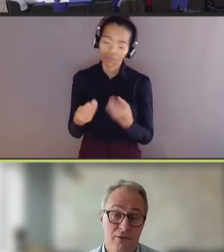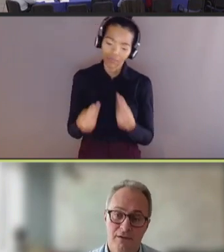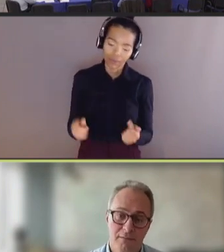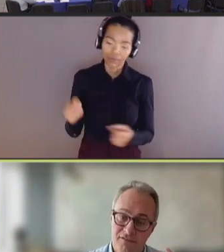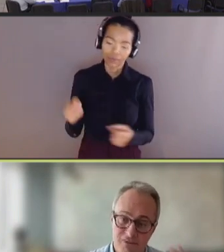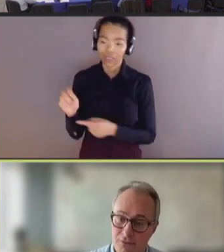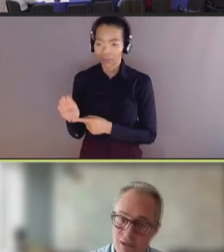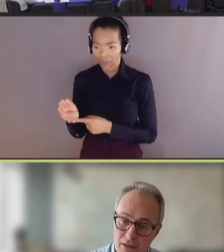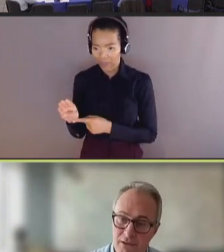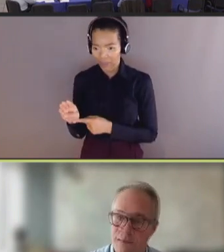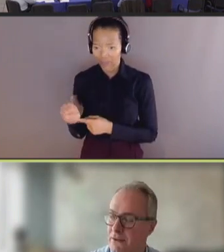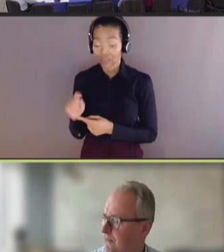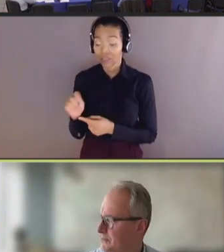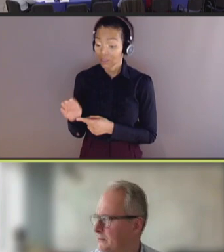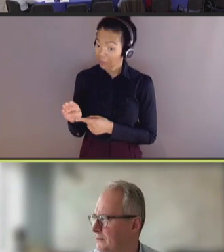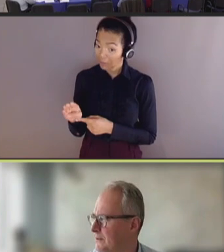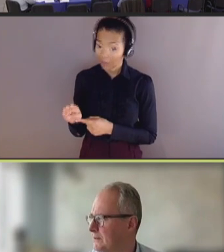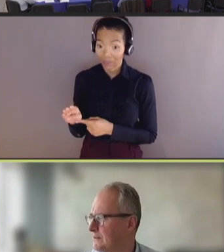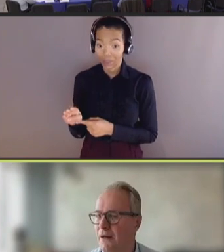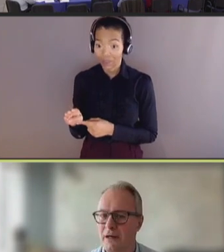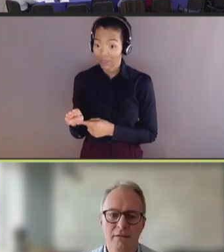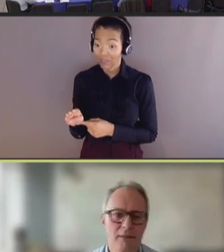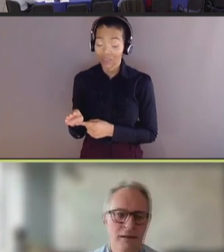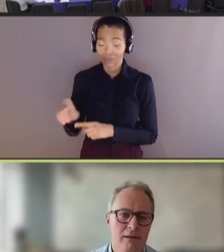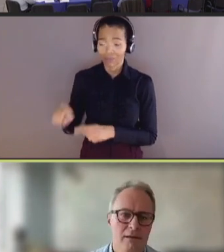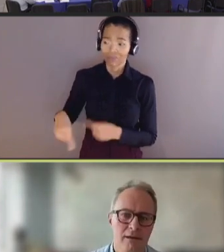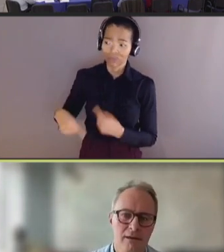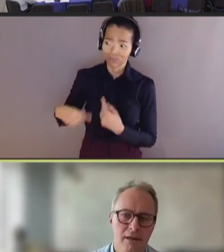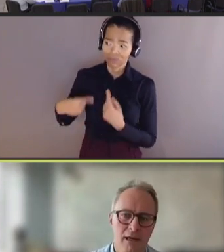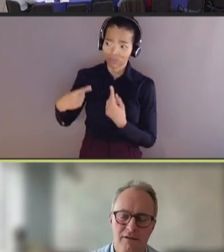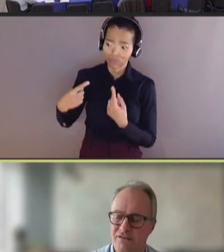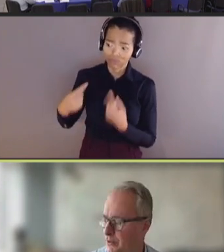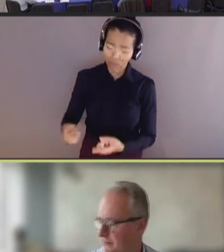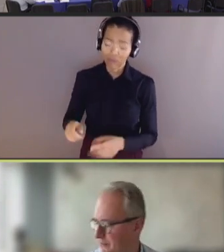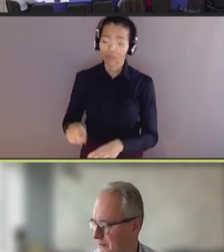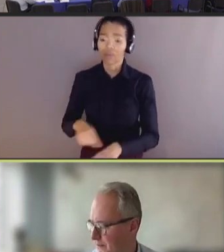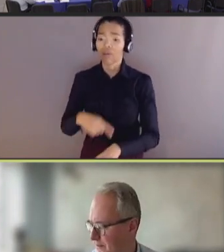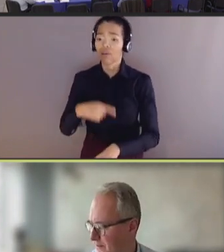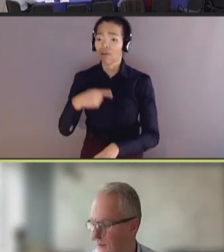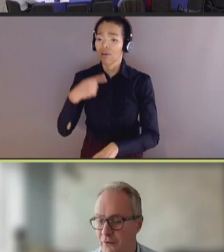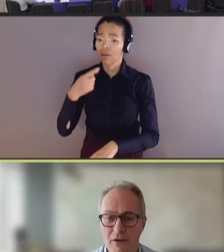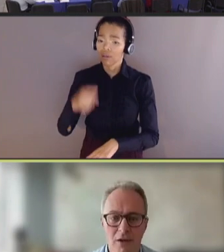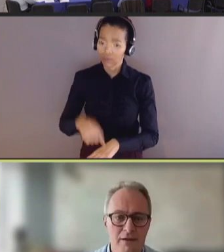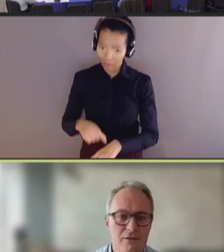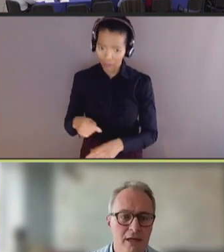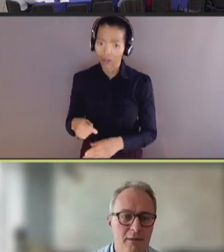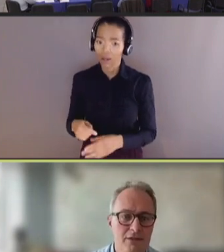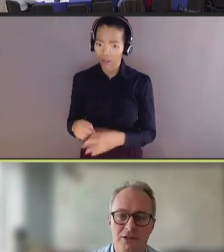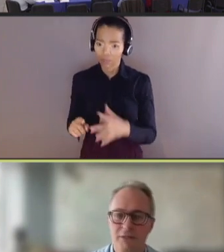TB is going on around for quite a long time. And as one of our colleague today mentioned,